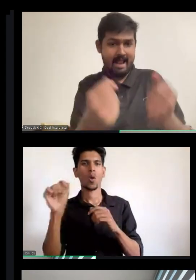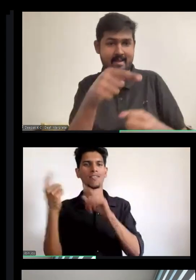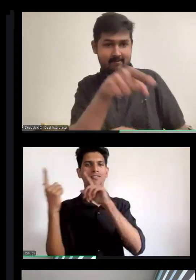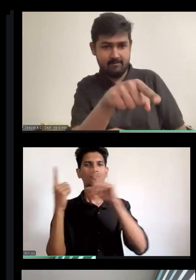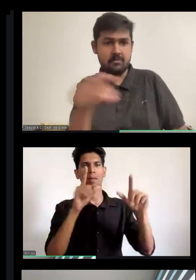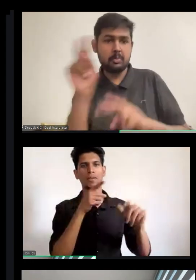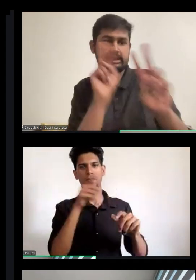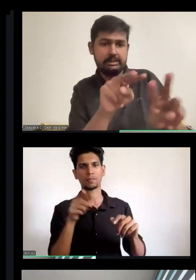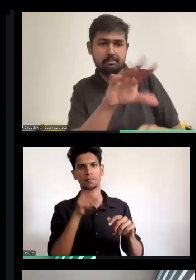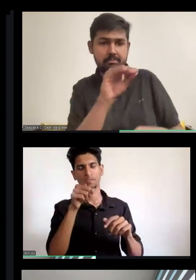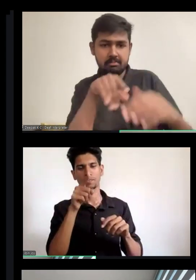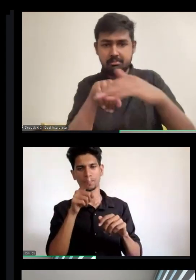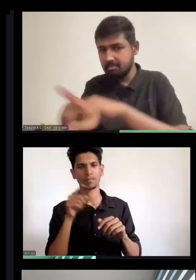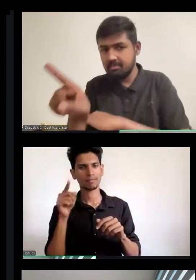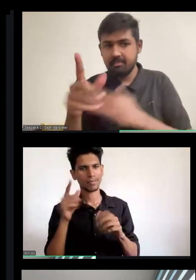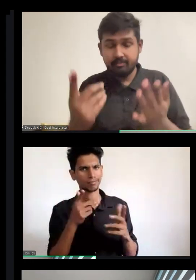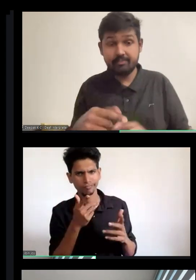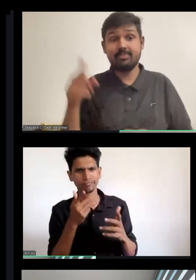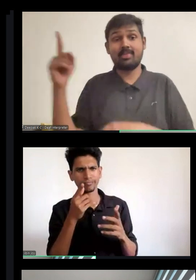And she created another one called Champions Framework.